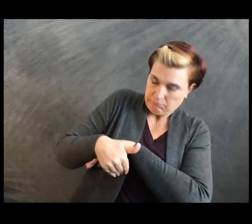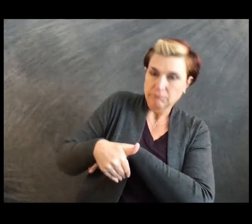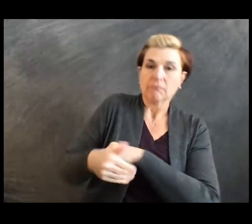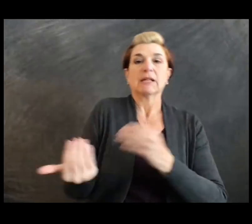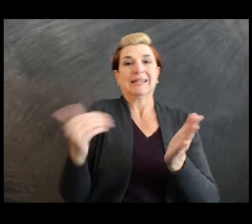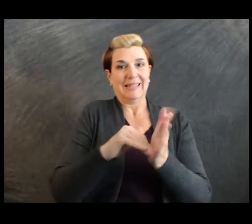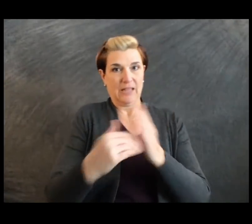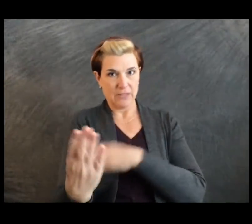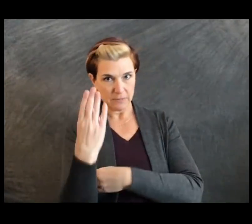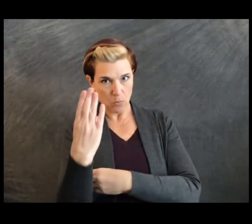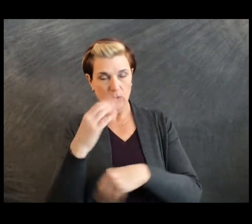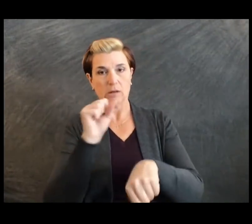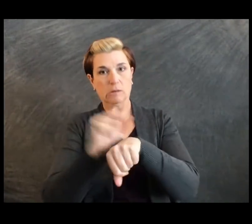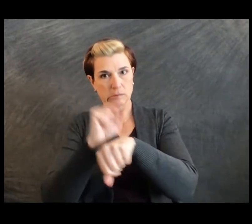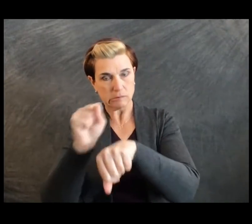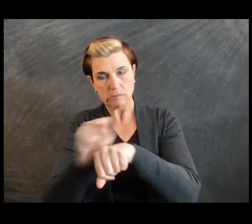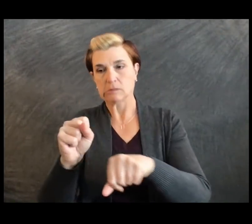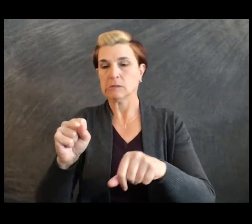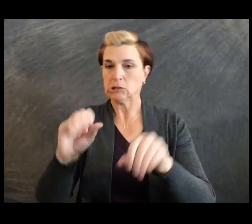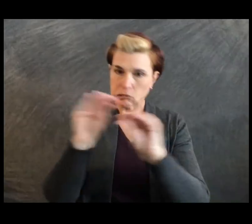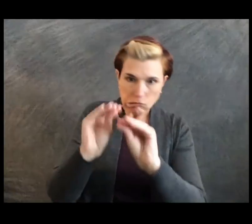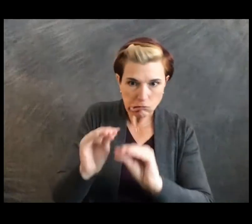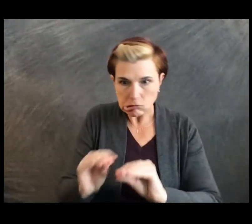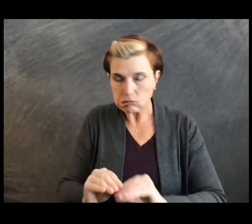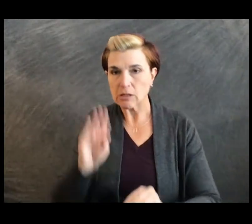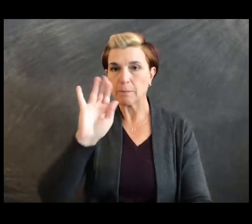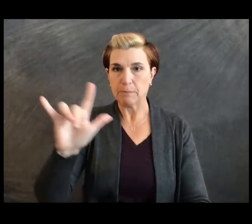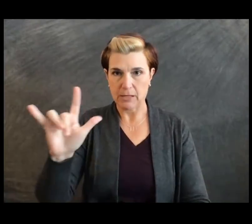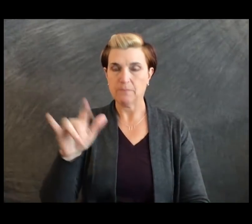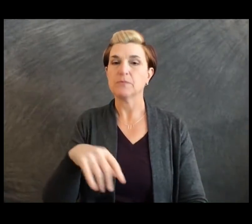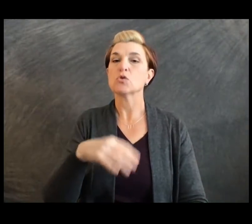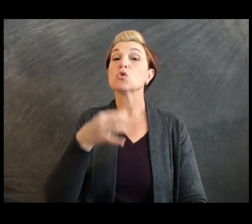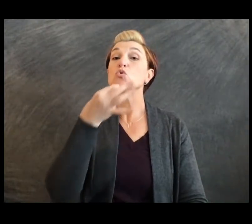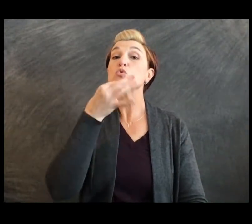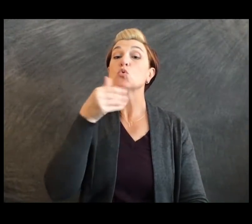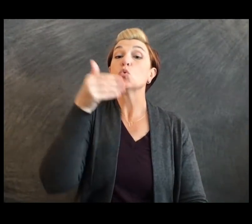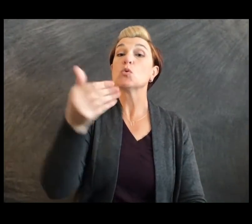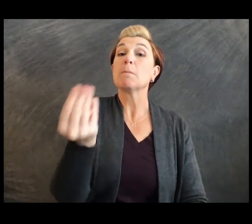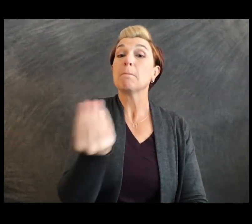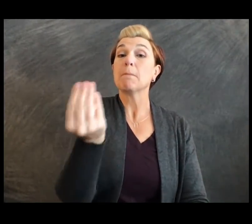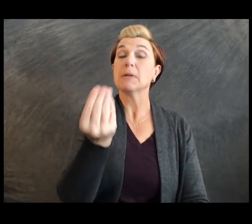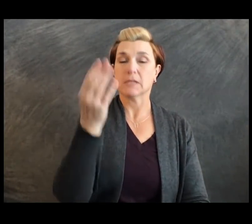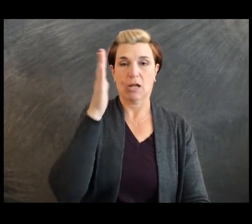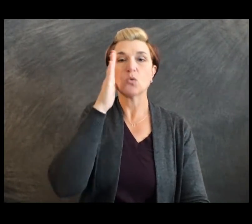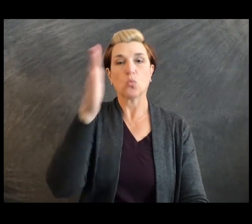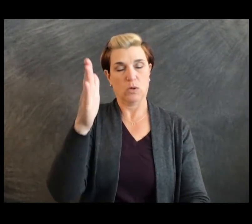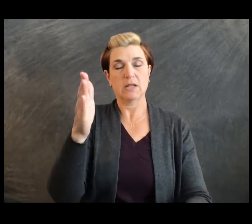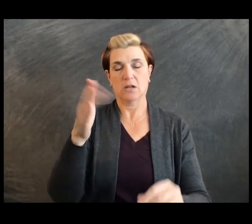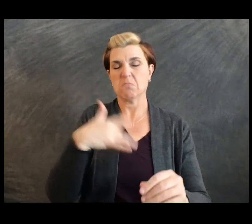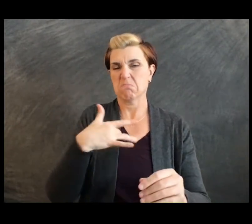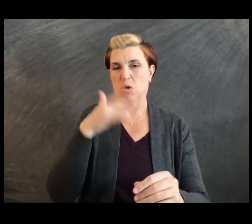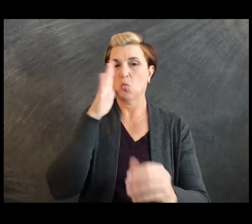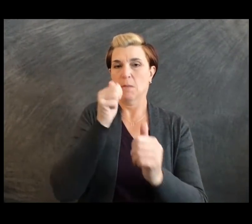on Monday in both the house and the Senate on a personal note many of you